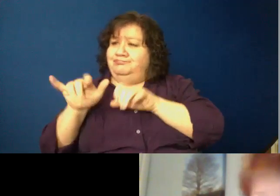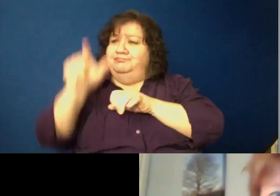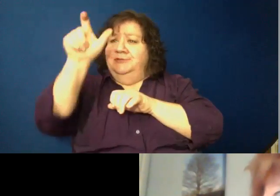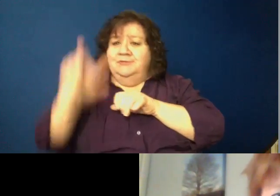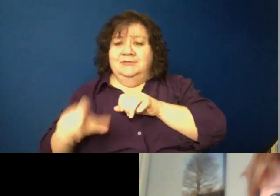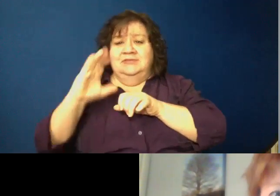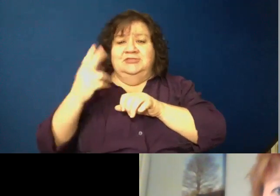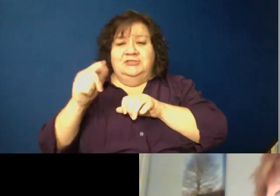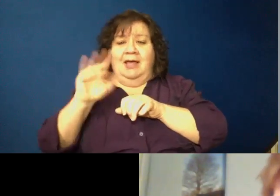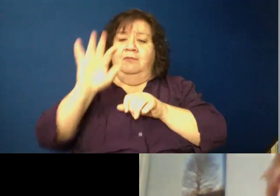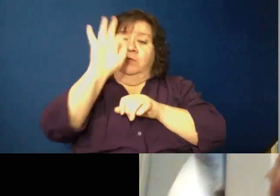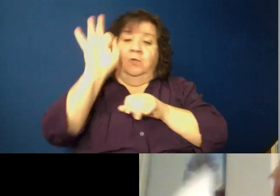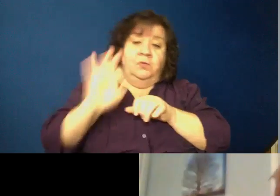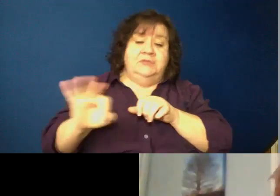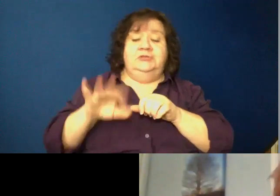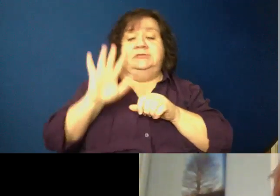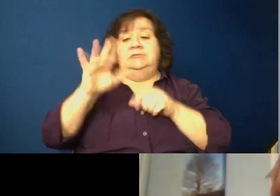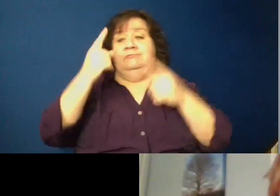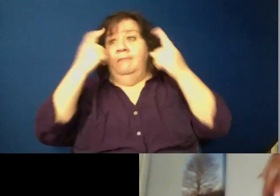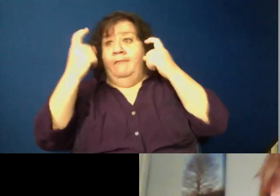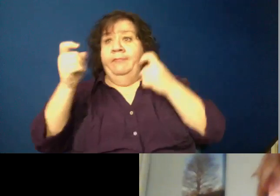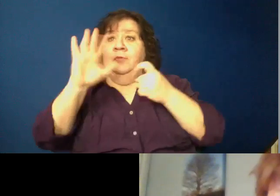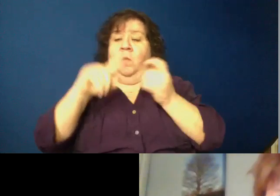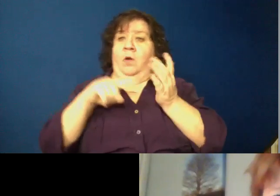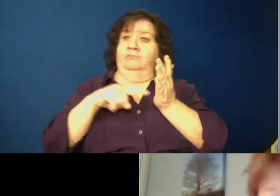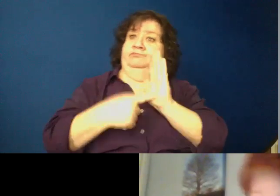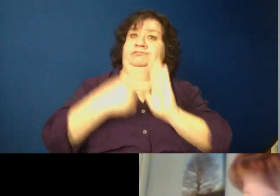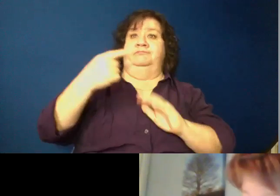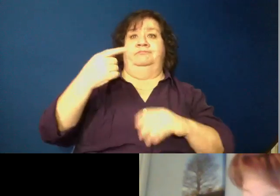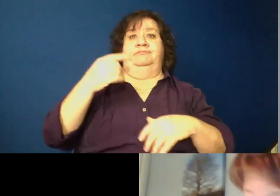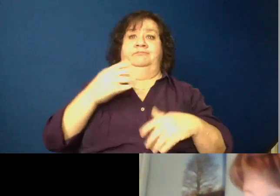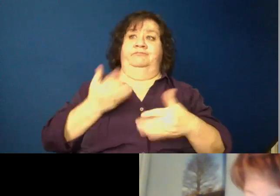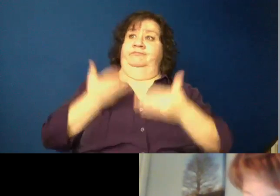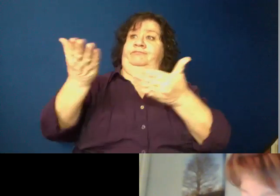on the website i just want to use this time to also highlight another point where we when we say